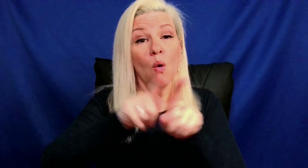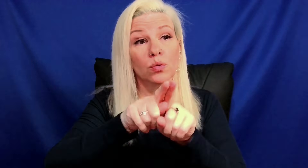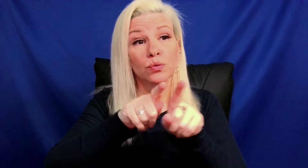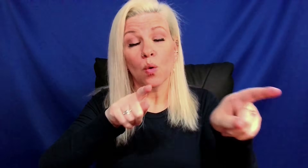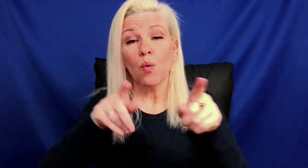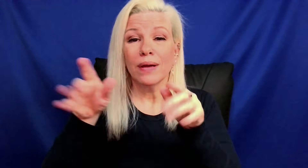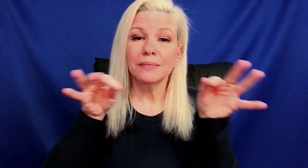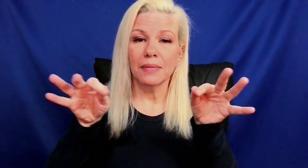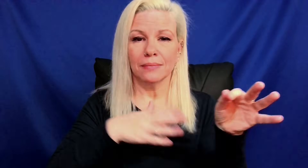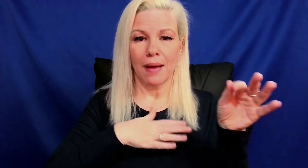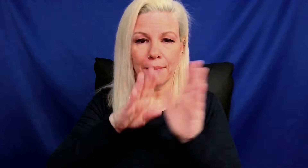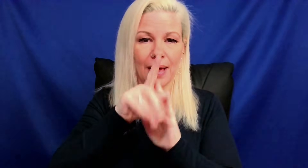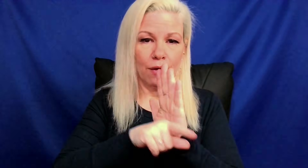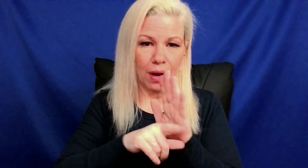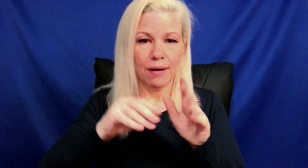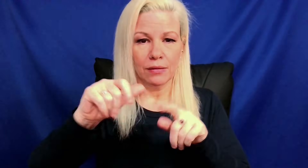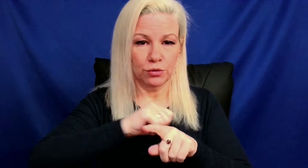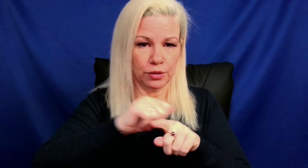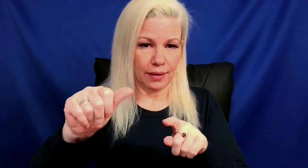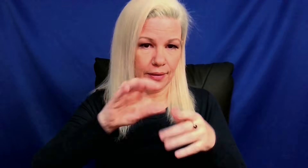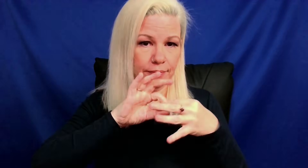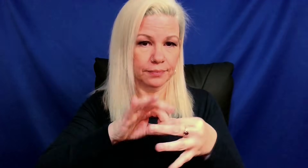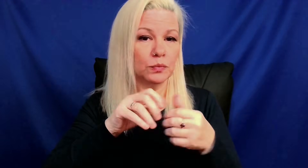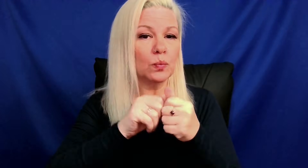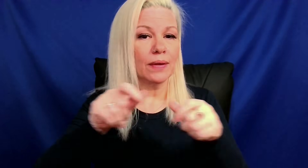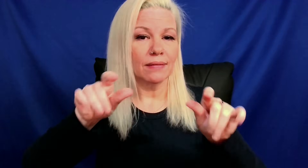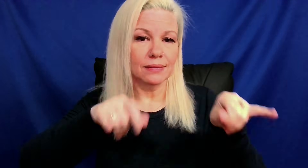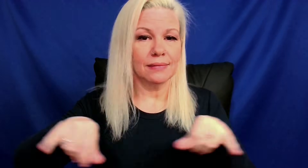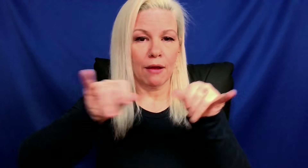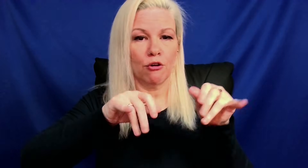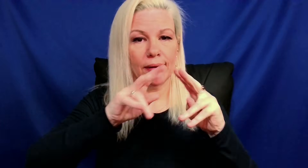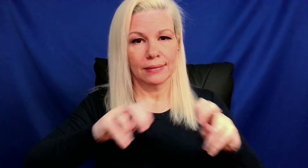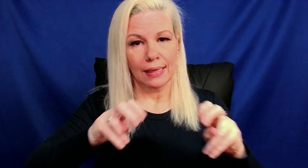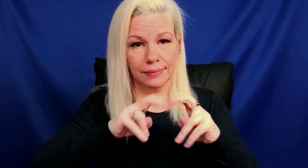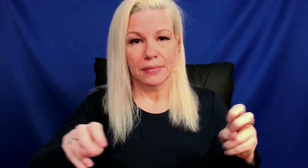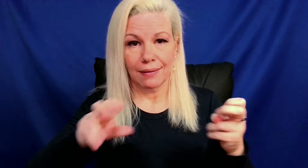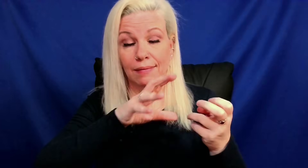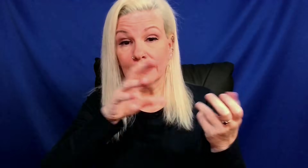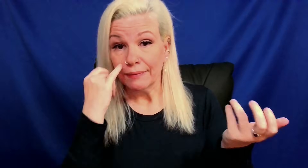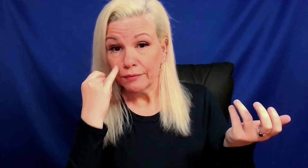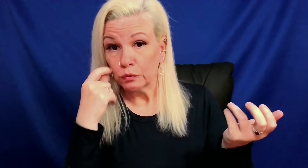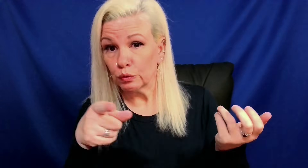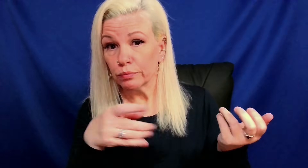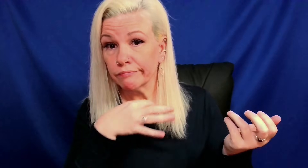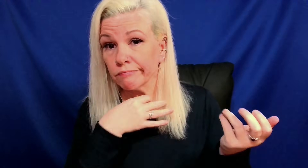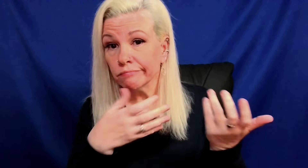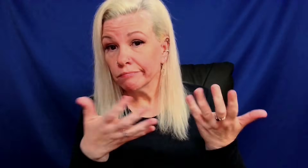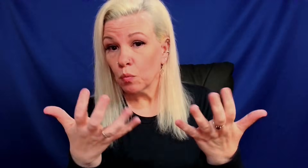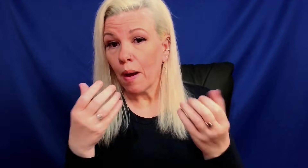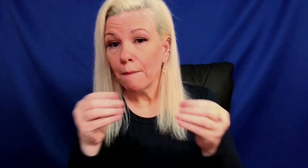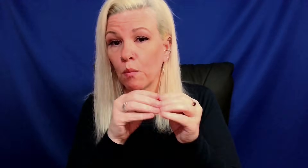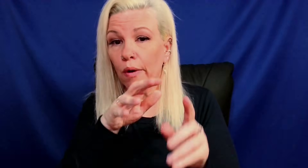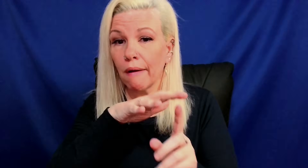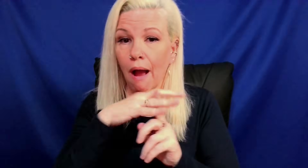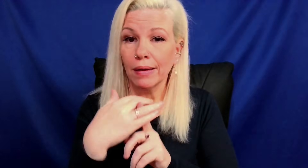It also explains my background in training in standardized assessment. In case you would like more context on why I'm qualified